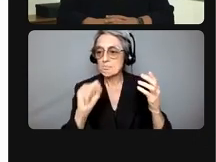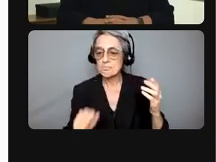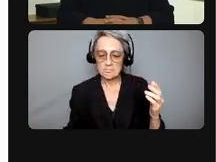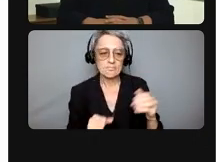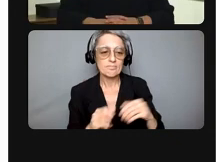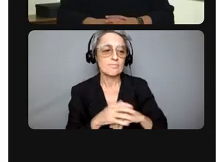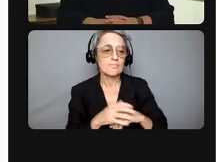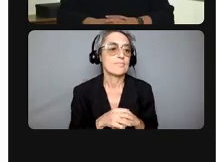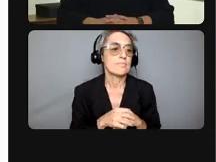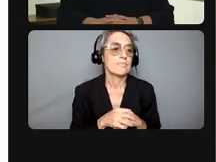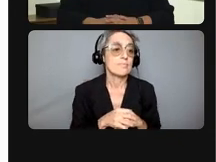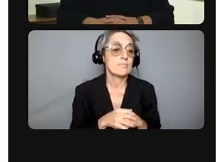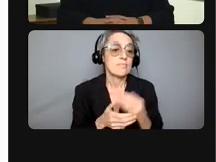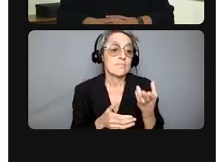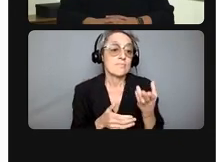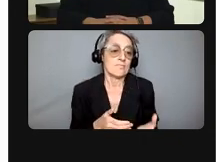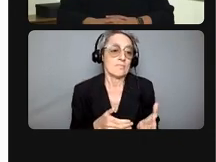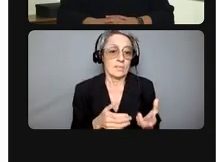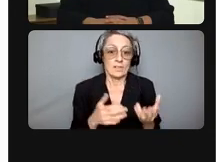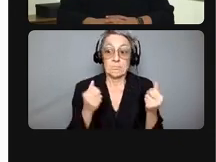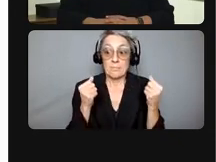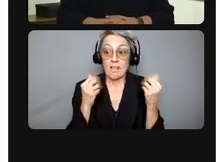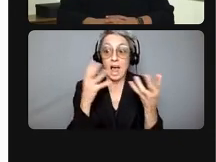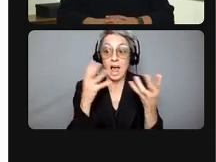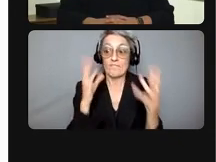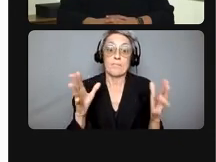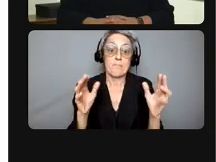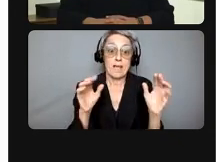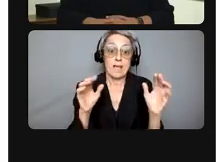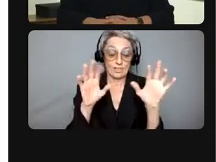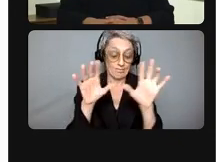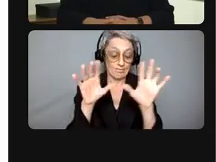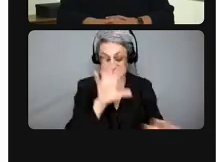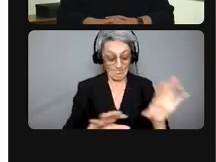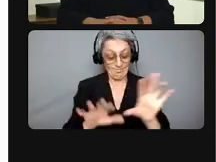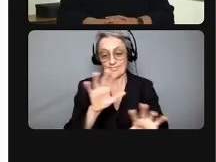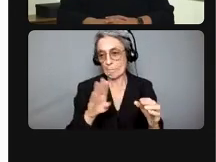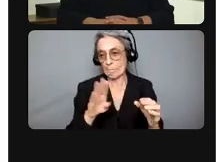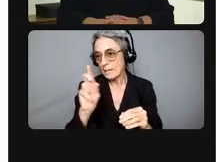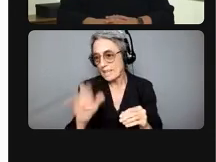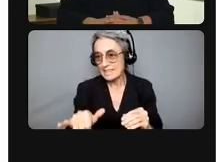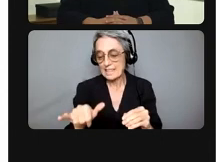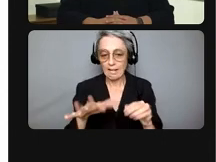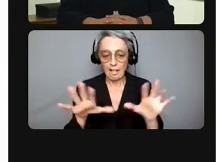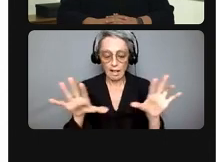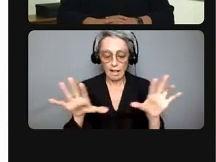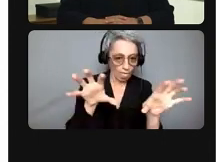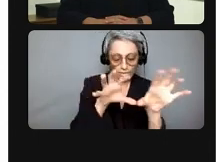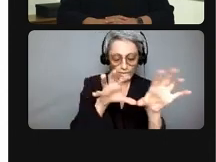We'll go through this very busy slide. The good news here is the slides very busy. So a lot has been accomplished as we know there.